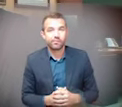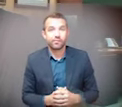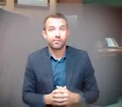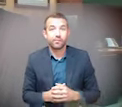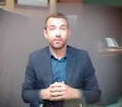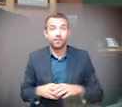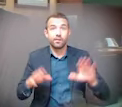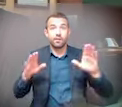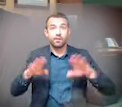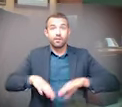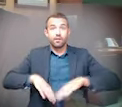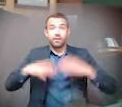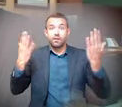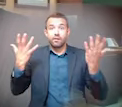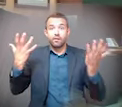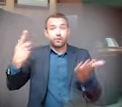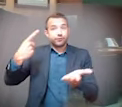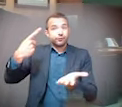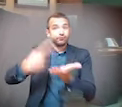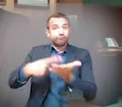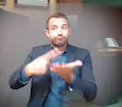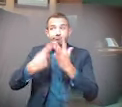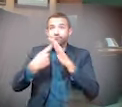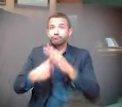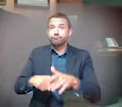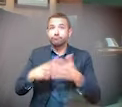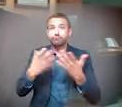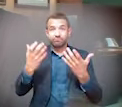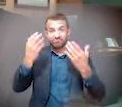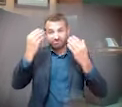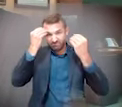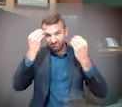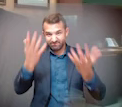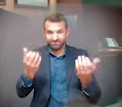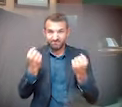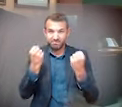Diane: So to start out, we have many viewers with us today, some